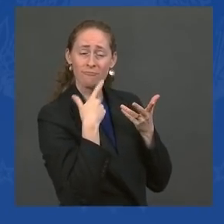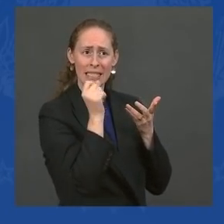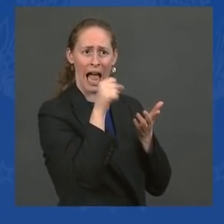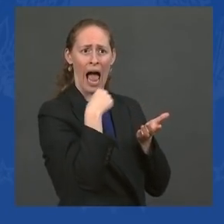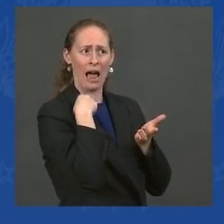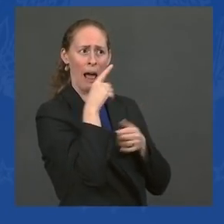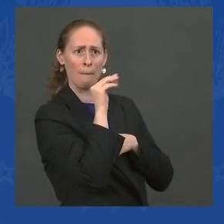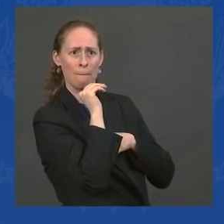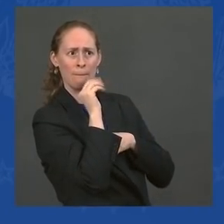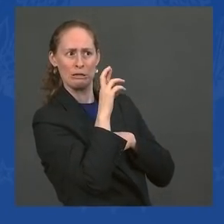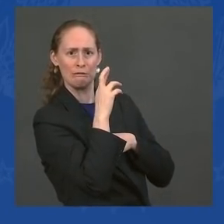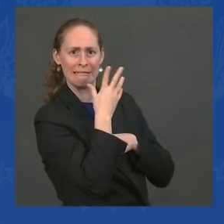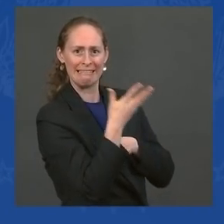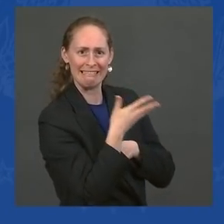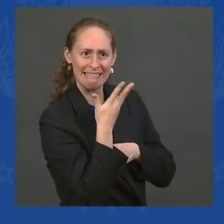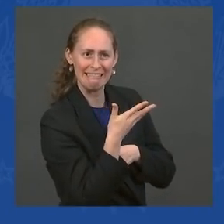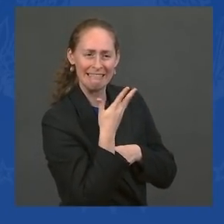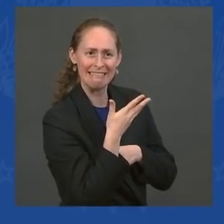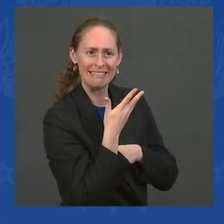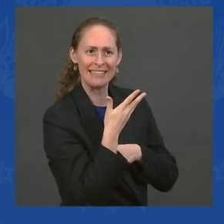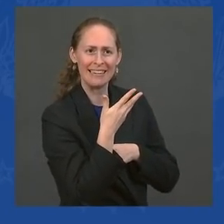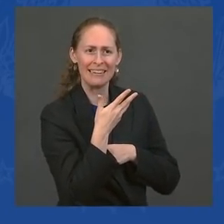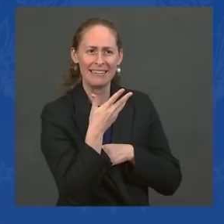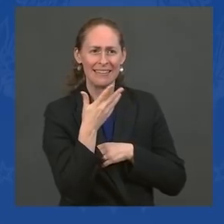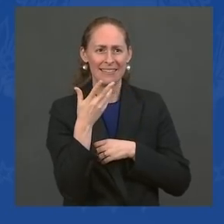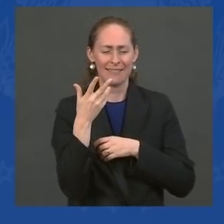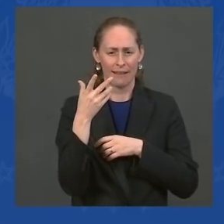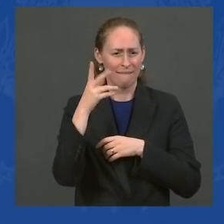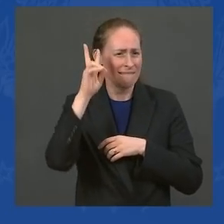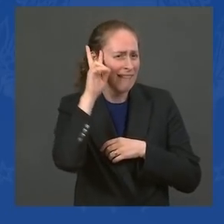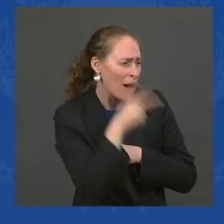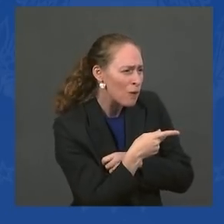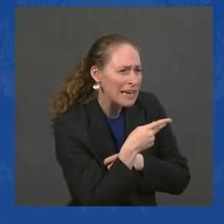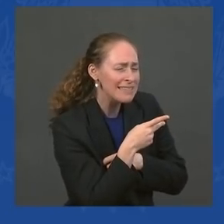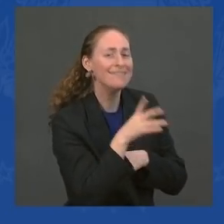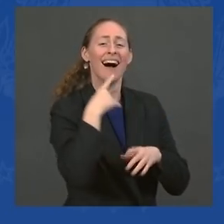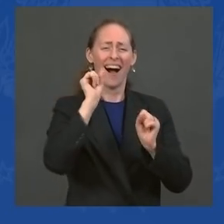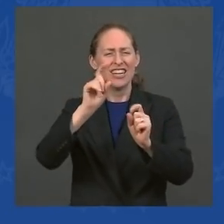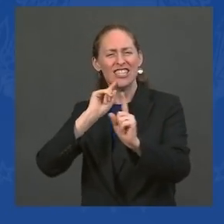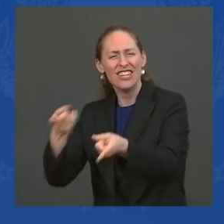"Mr. President" or "Mr. Vice President." I said, "Sure. What's the matter, honey?" She said, "I want to give you something.